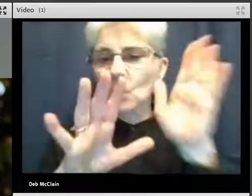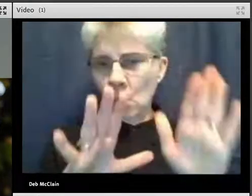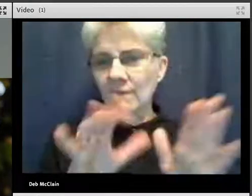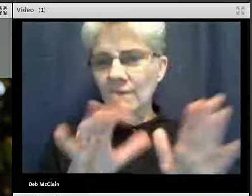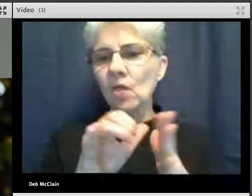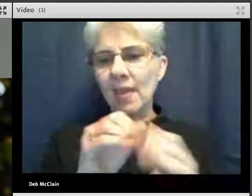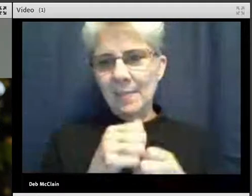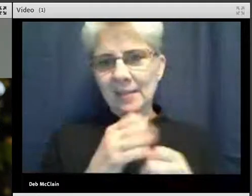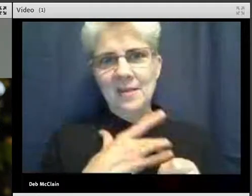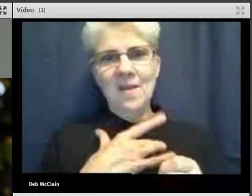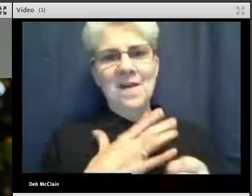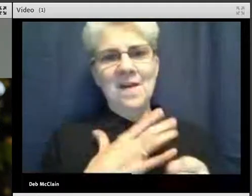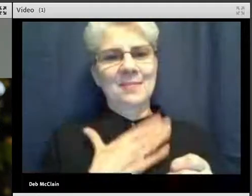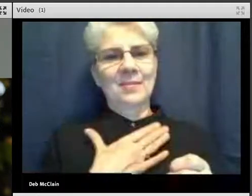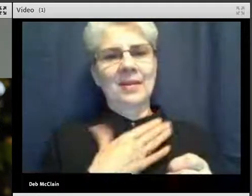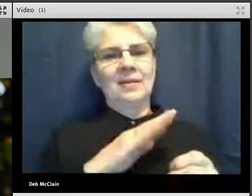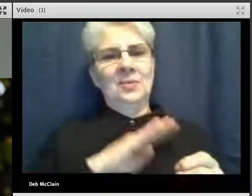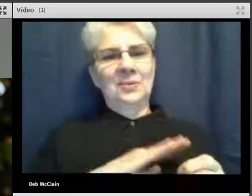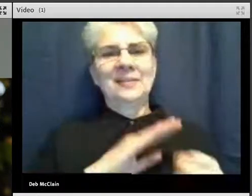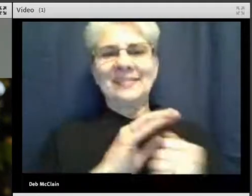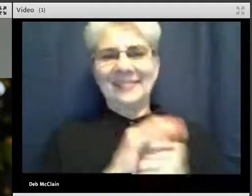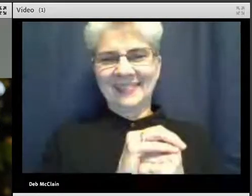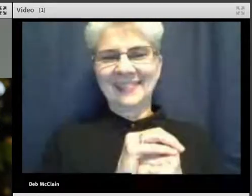OK, wonderful. That makes my heart happy.